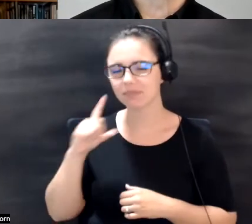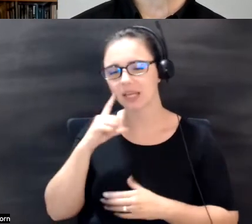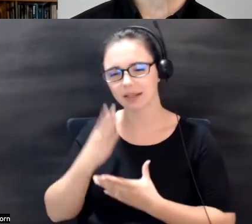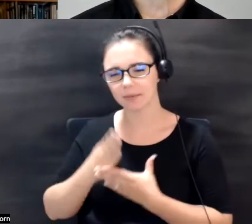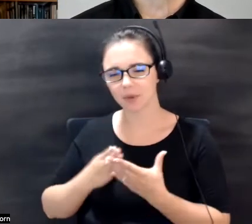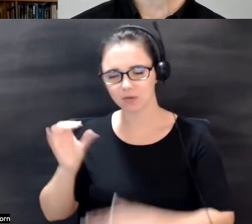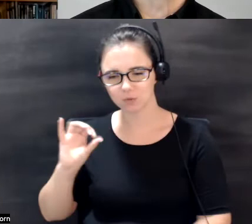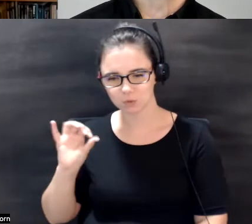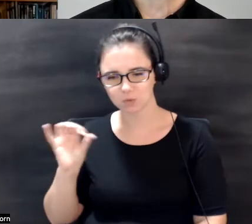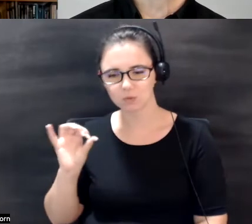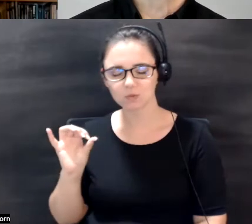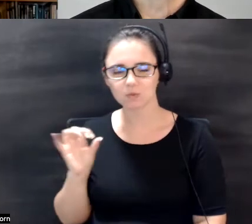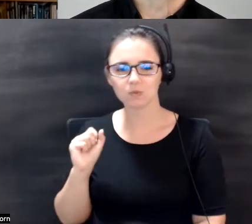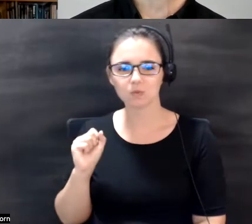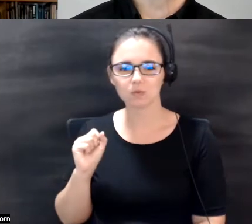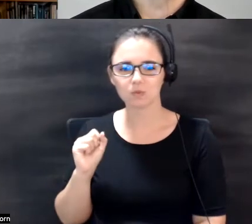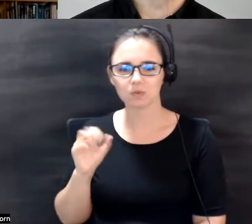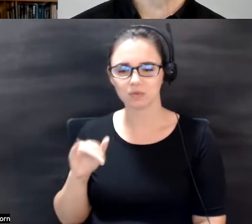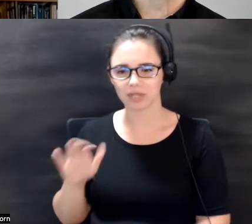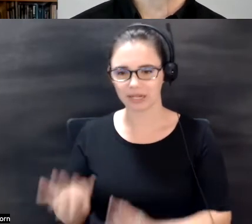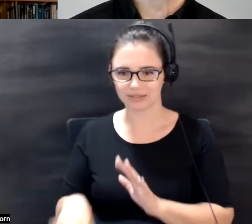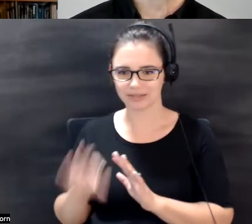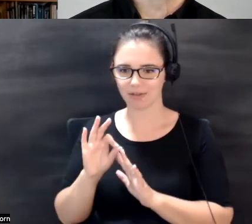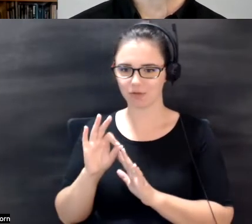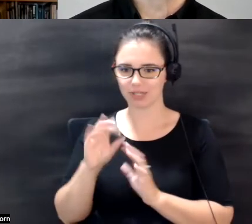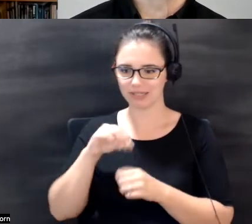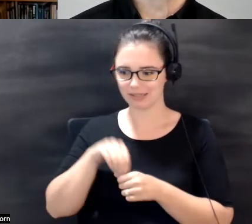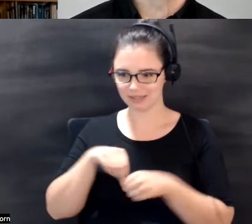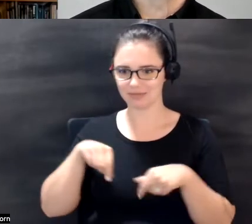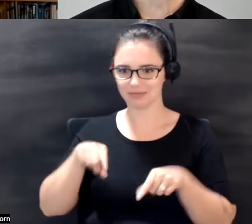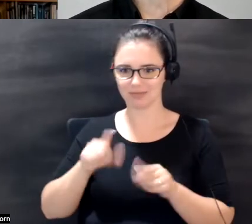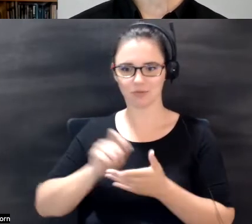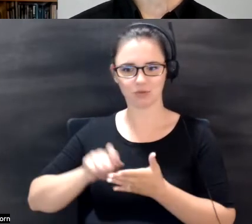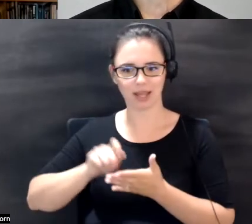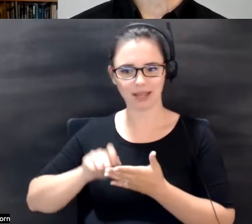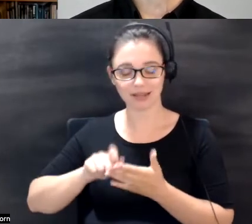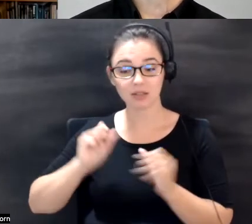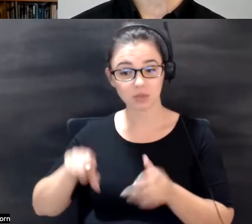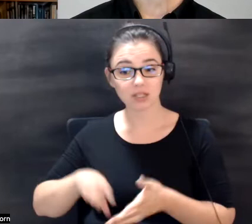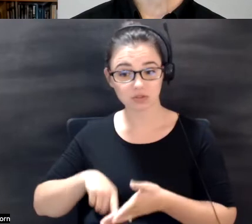uh, the, the discovery in the writing, that you you can start out sometimes